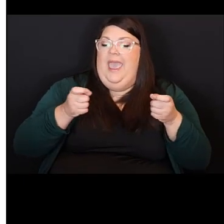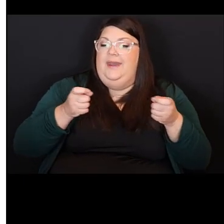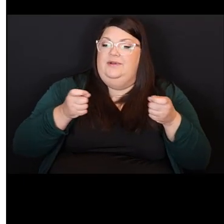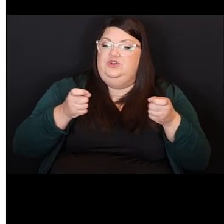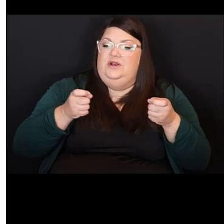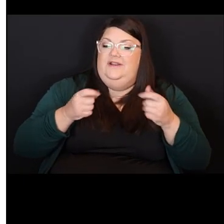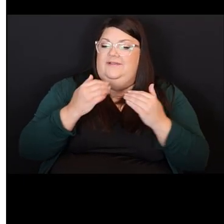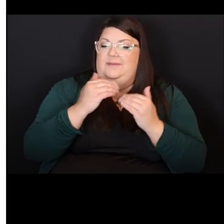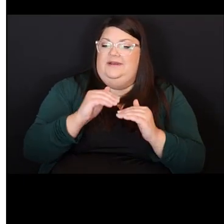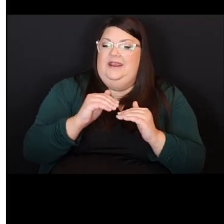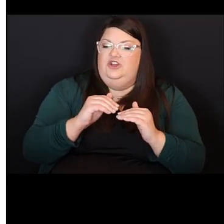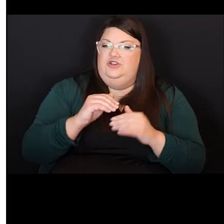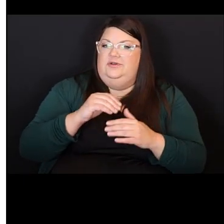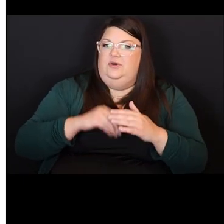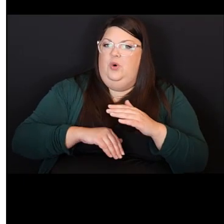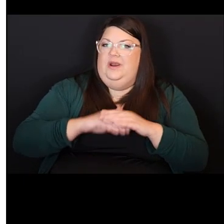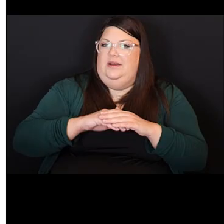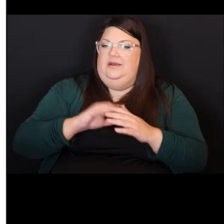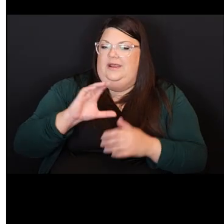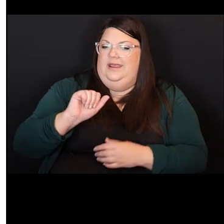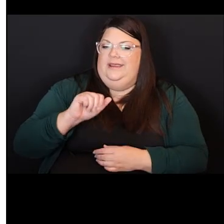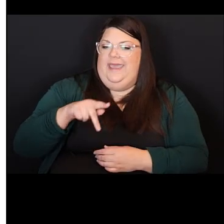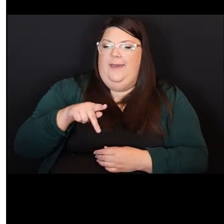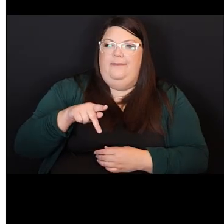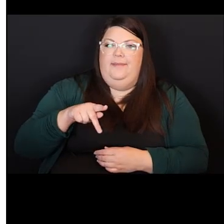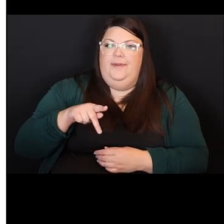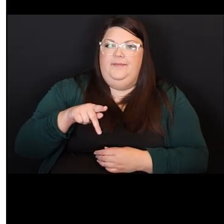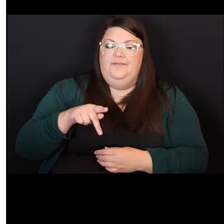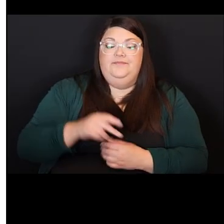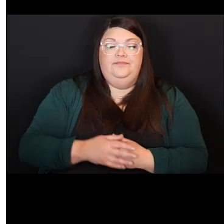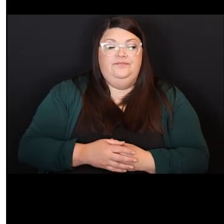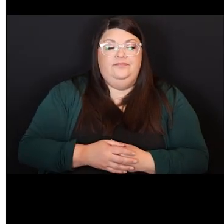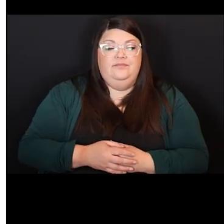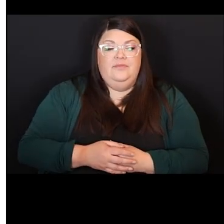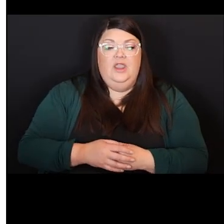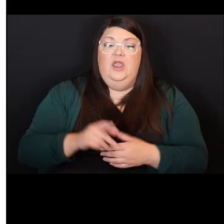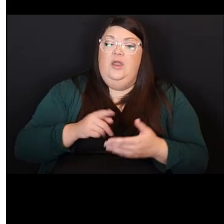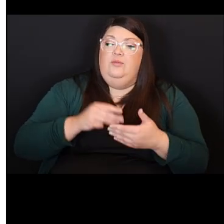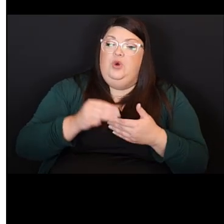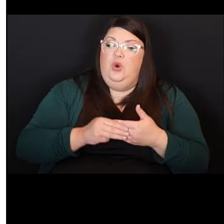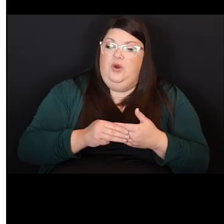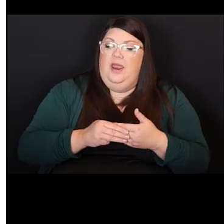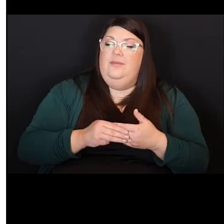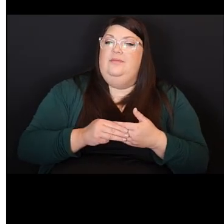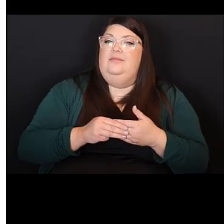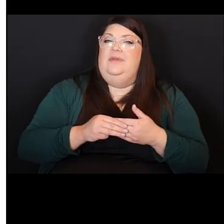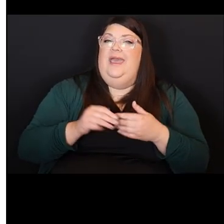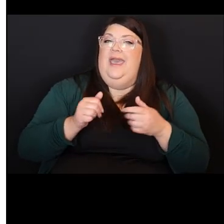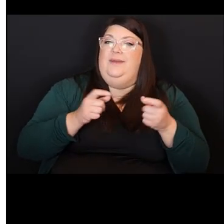Administrative Limitation or Cap? Program administrative limitations